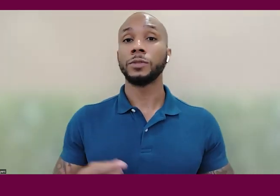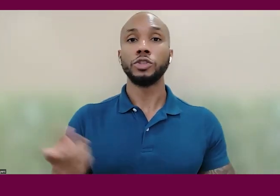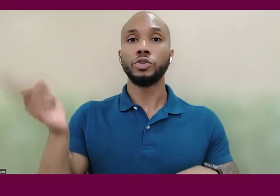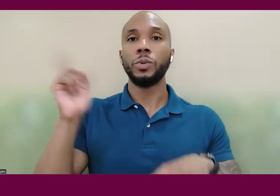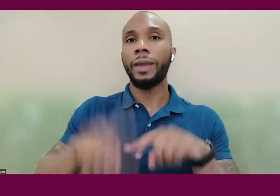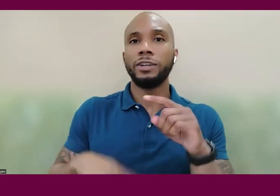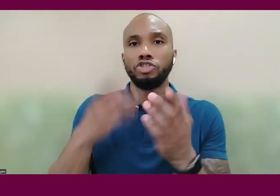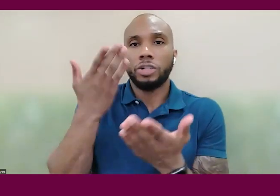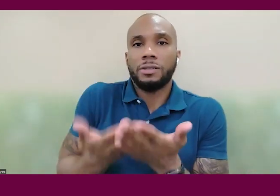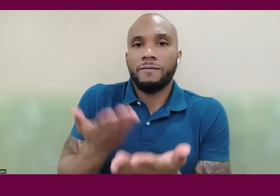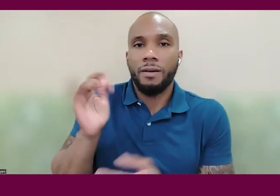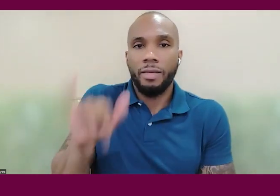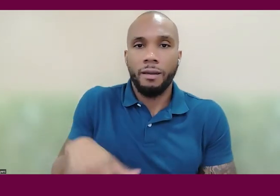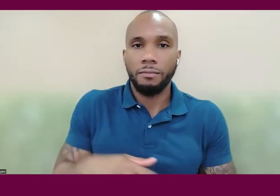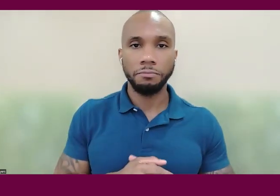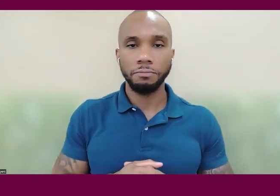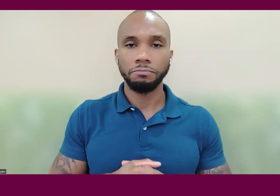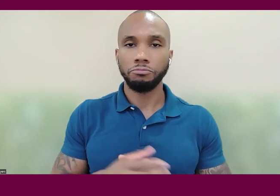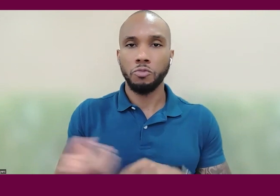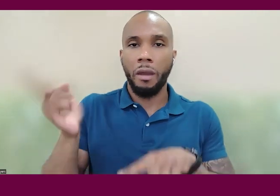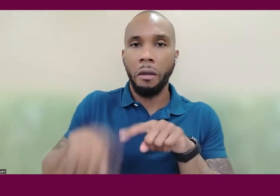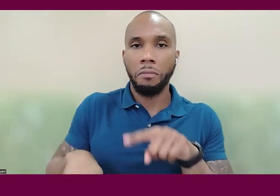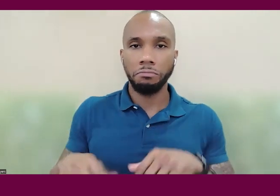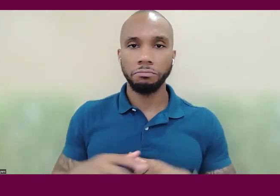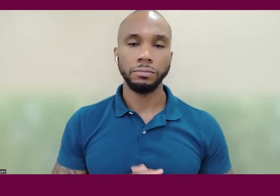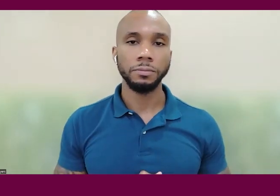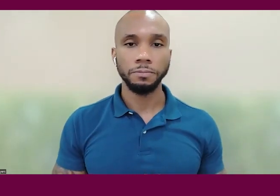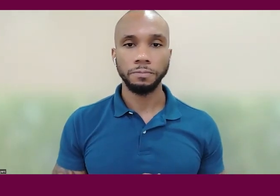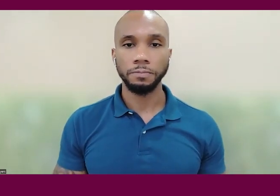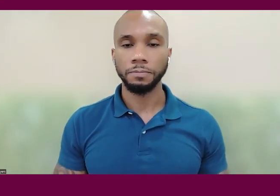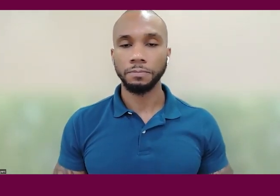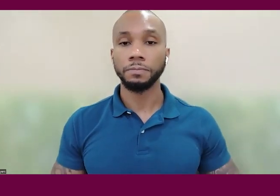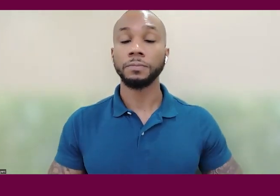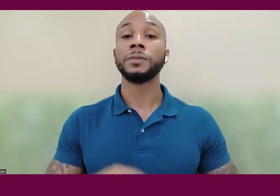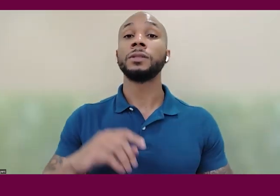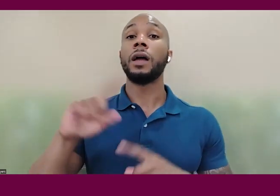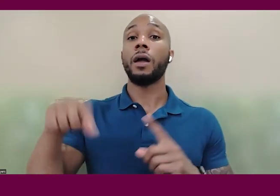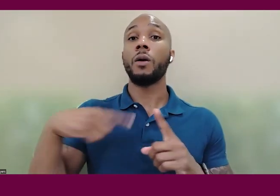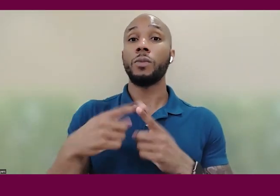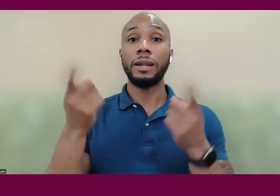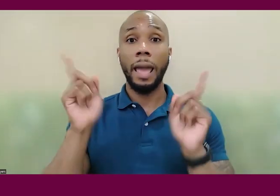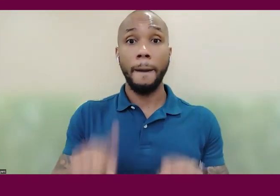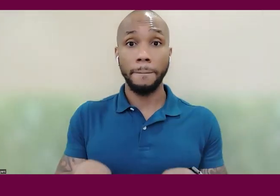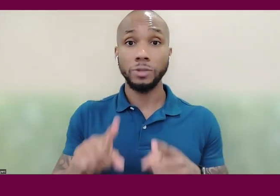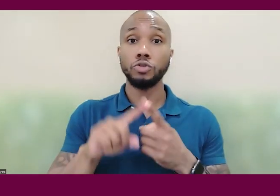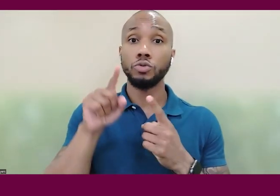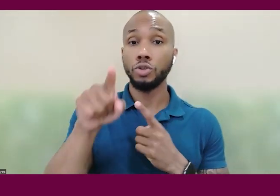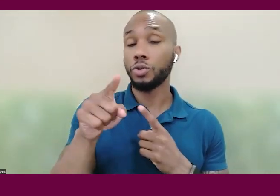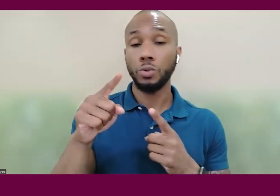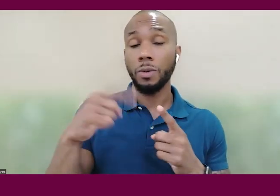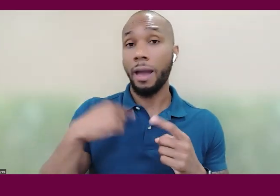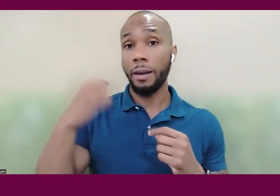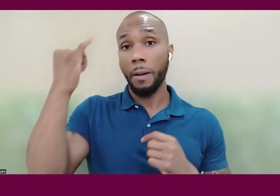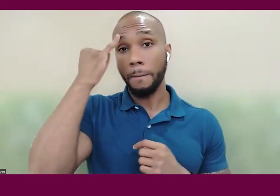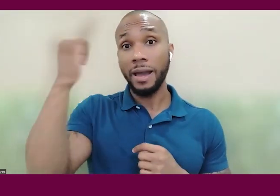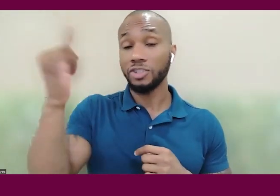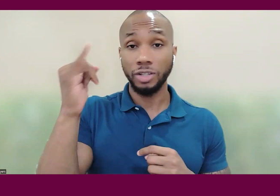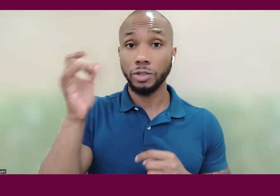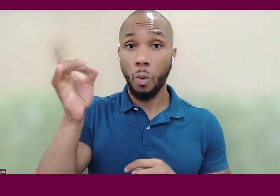You can't justify that. When that happens to you, I can imagine it's horrible.